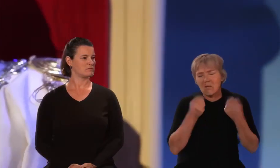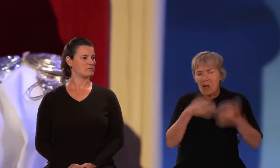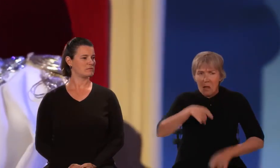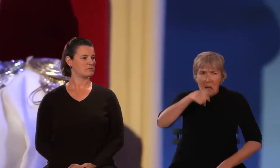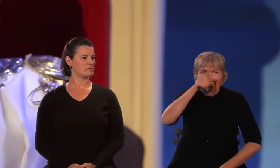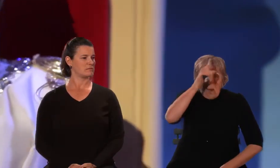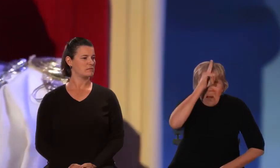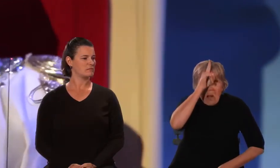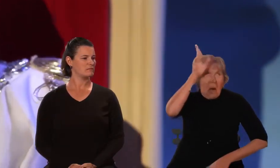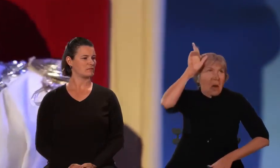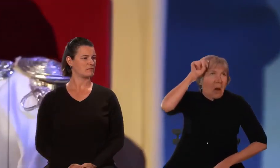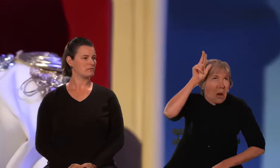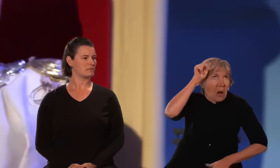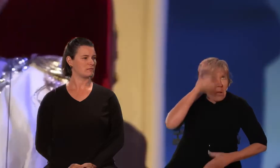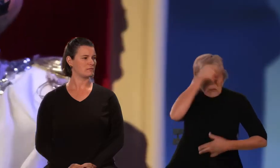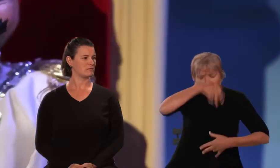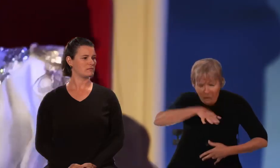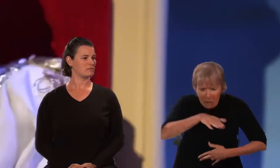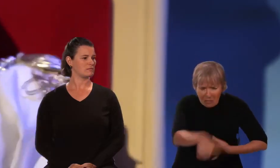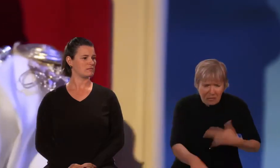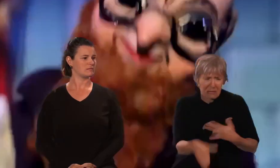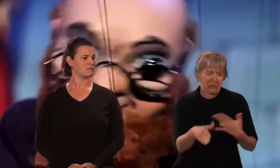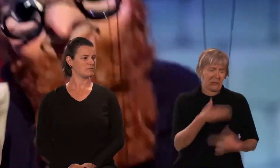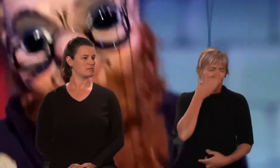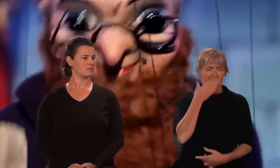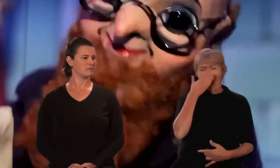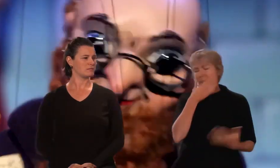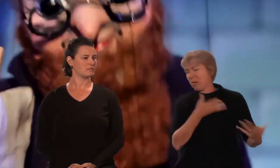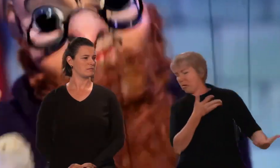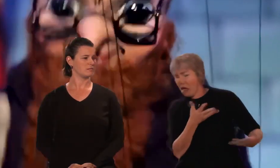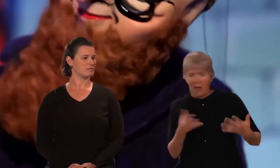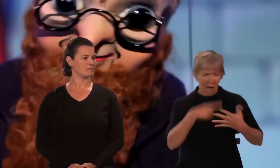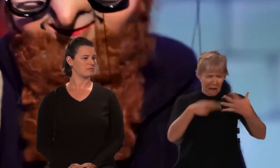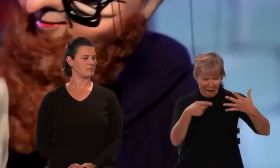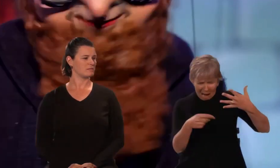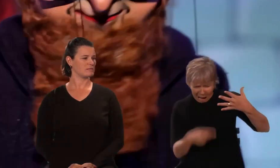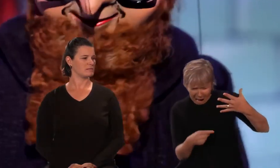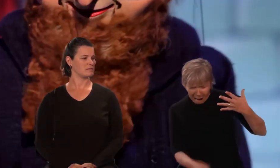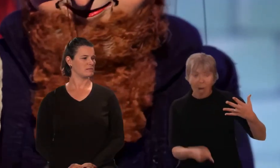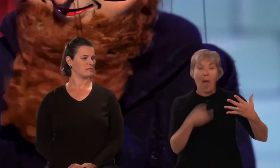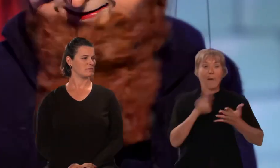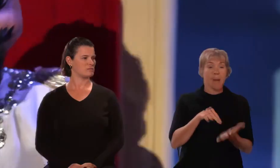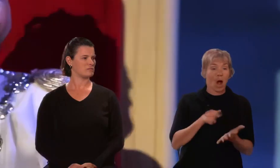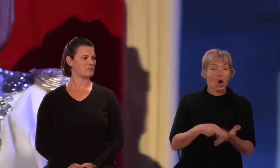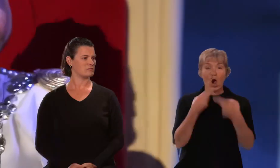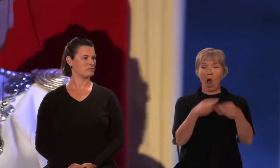giants, and midgets, and mermaids galore, frankincense, ambergris, myrrh in my store, troubadours, dancers, and minstrels of yore, a pound of butter, two dozen eggs,